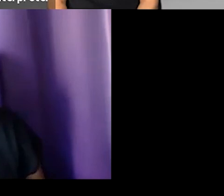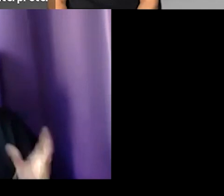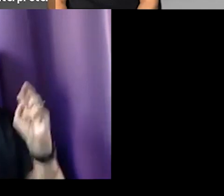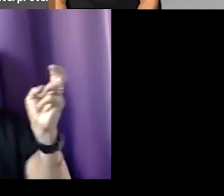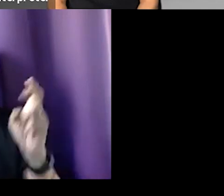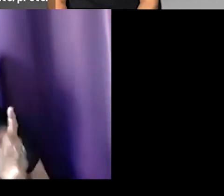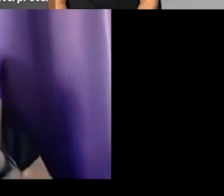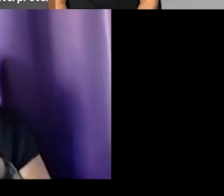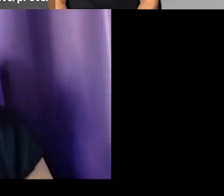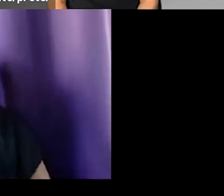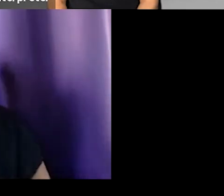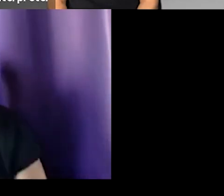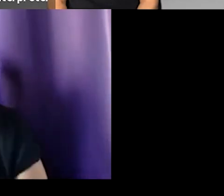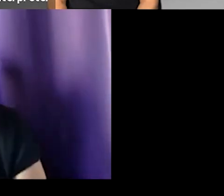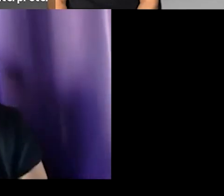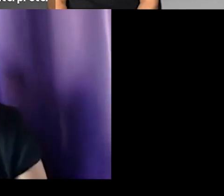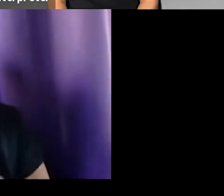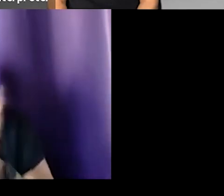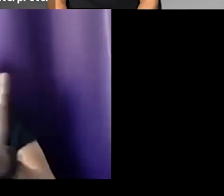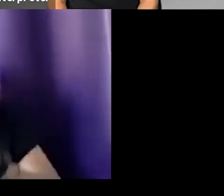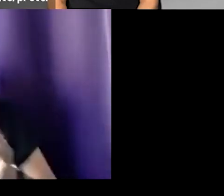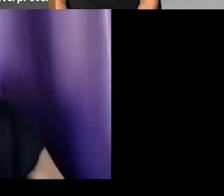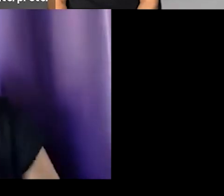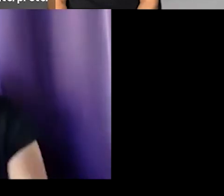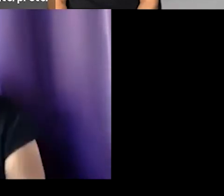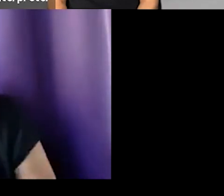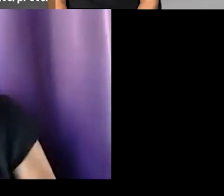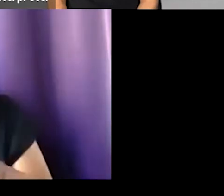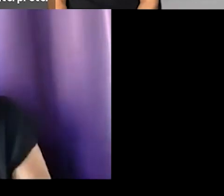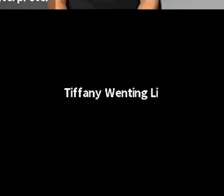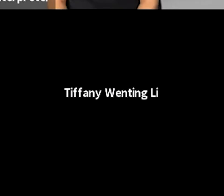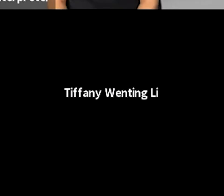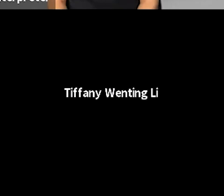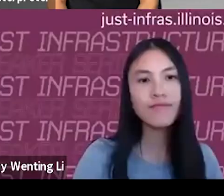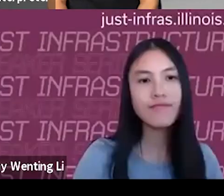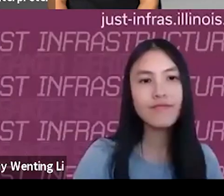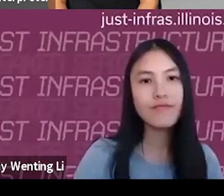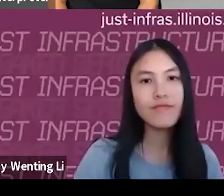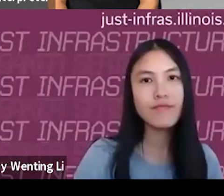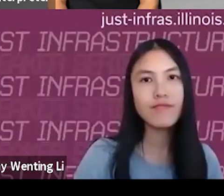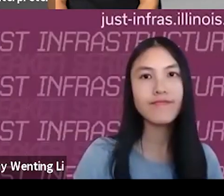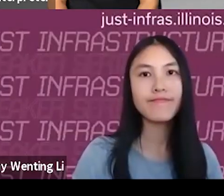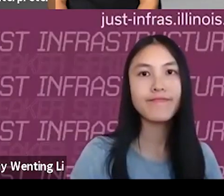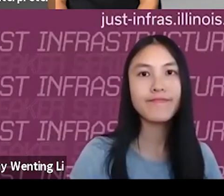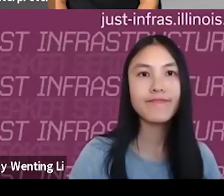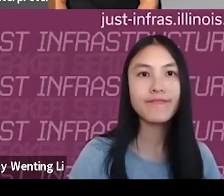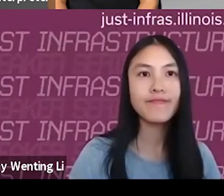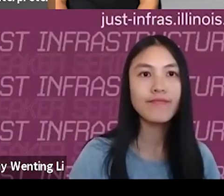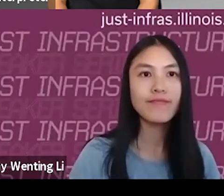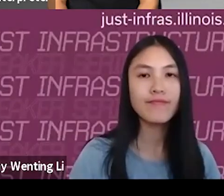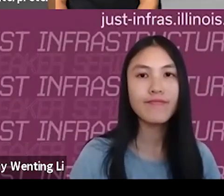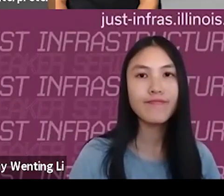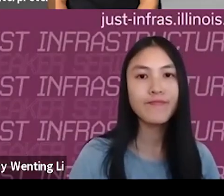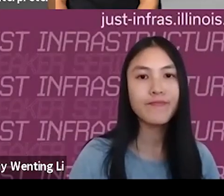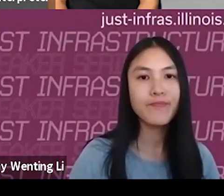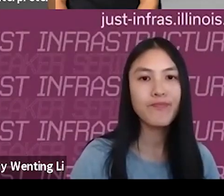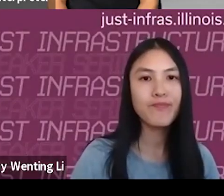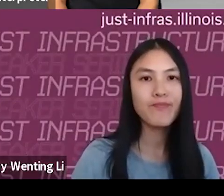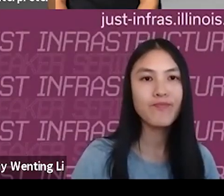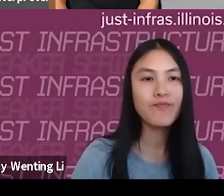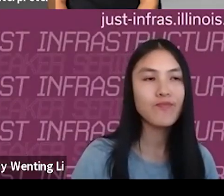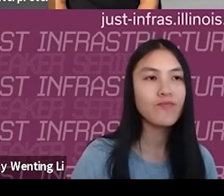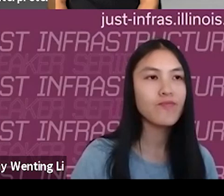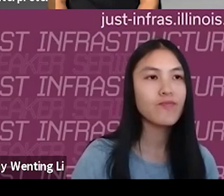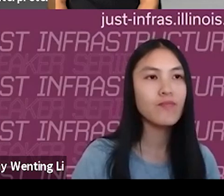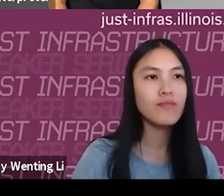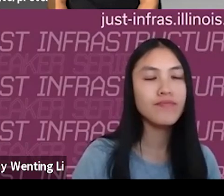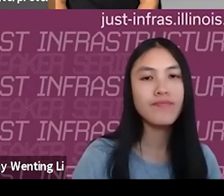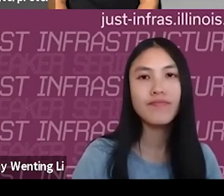And I hope that one way to do that is to recognize that building systems that make that as easy as possible is is one way while we're working on challenging.